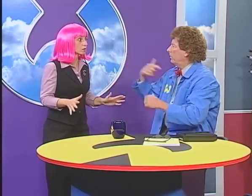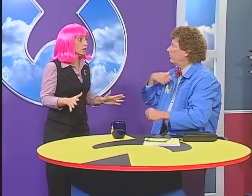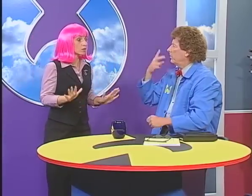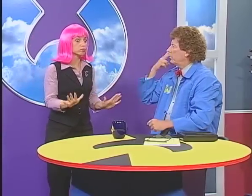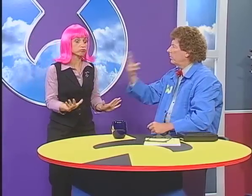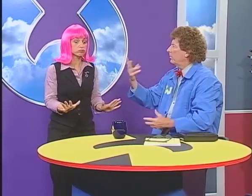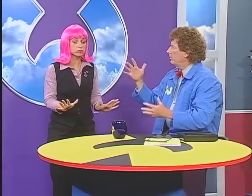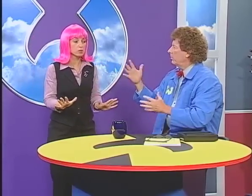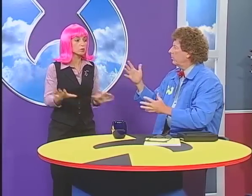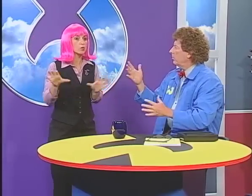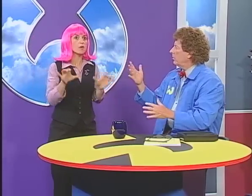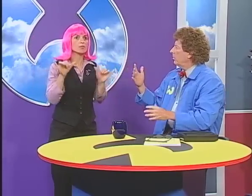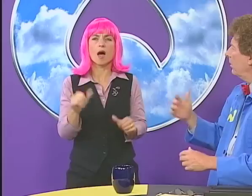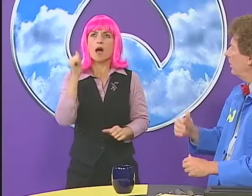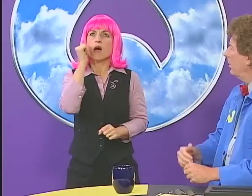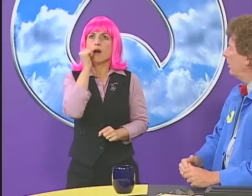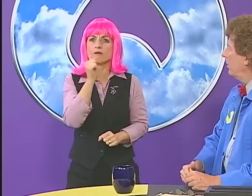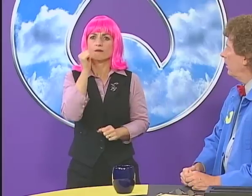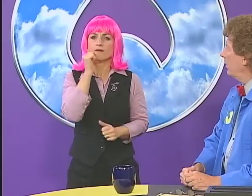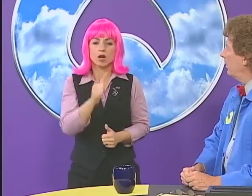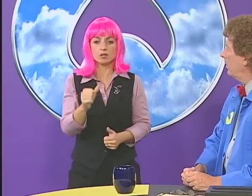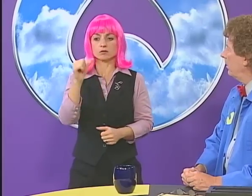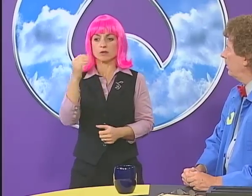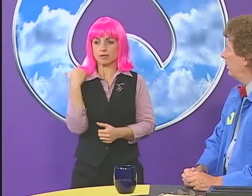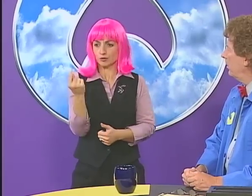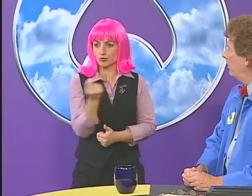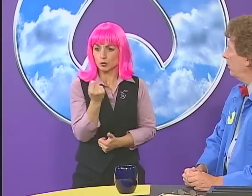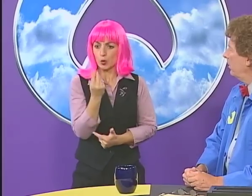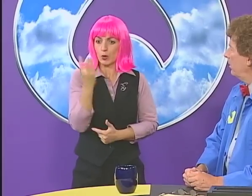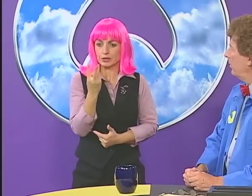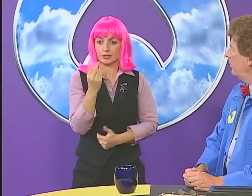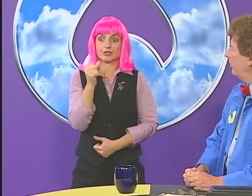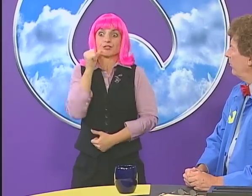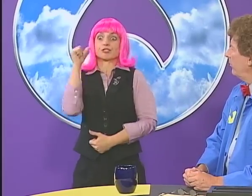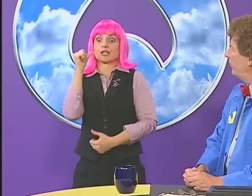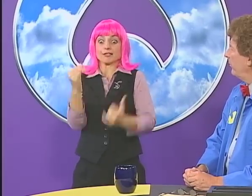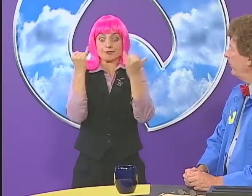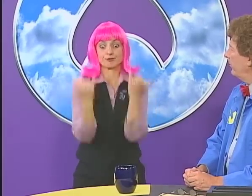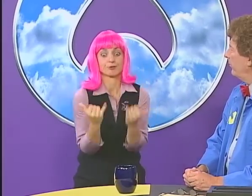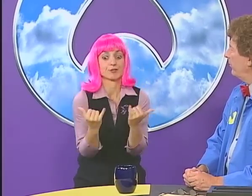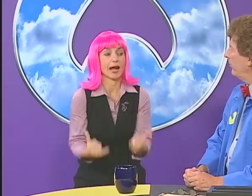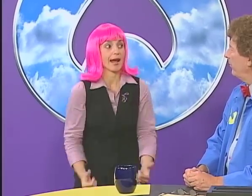I'VE SEEN IT. DO YOU REALIZE THEY'VE BEEN DOING THAT DANCE EVERY DAY? TUESDAY, WEDNESDAY, YESTERDAY AND TODAY!